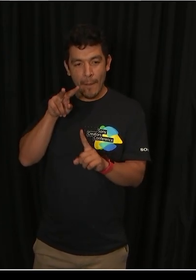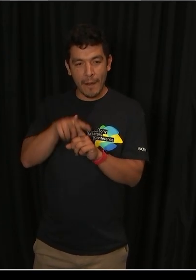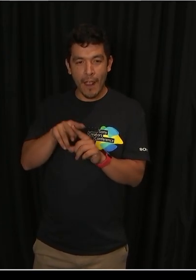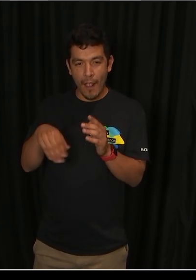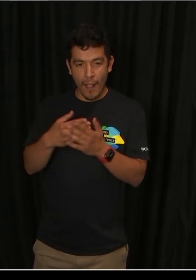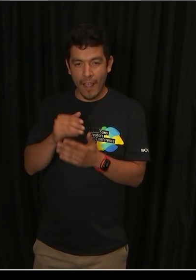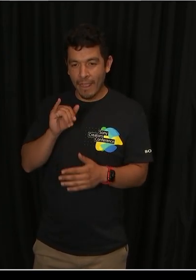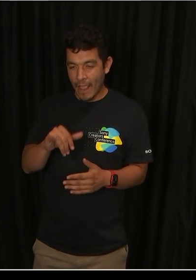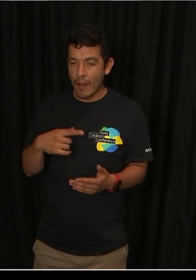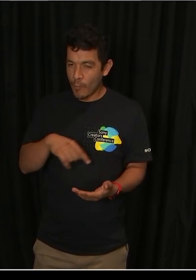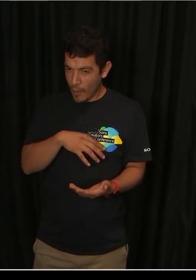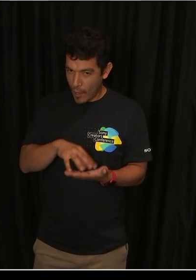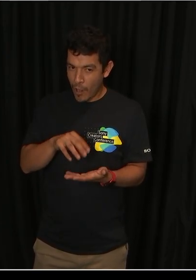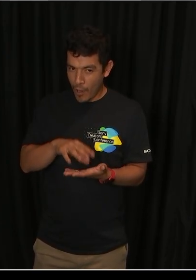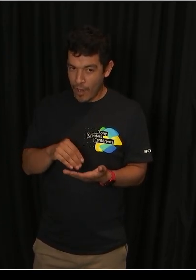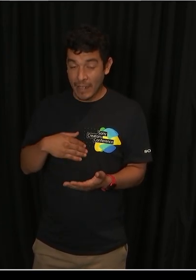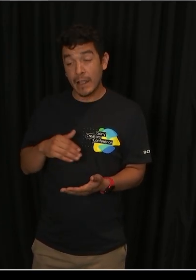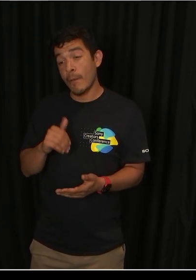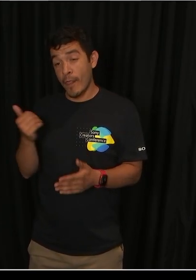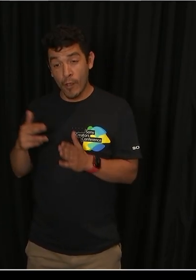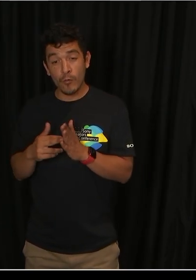And then there's some other rules too, that we learned,